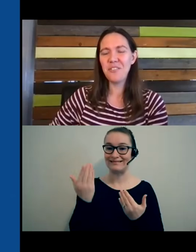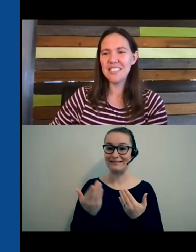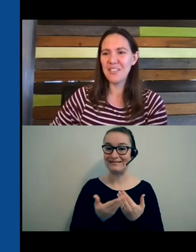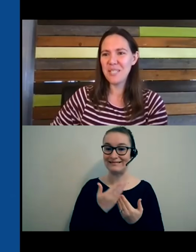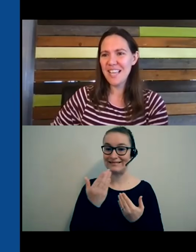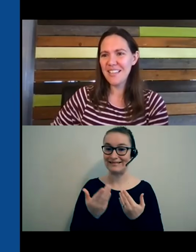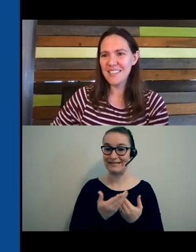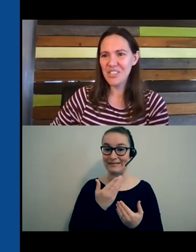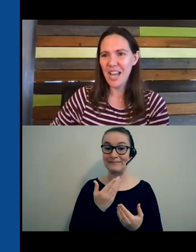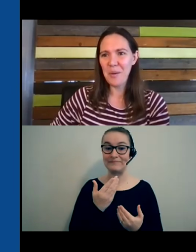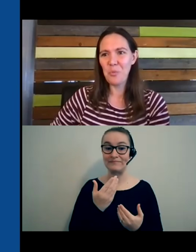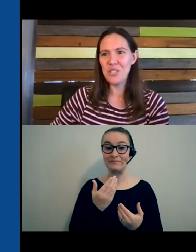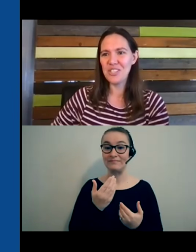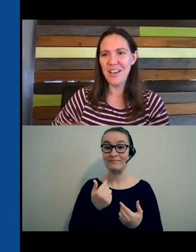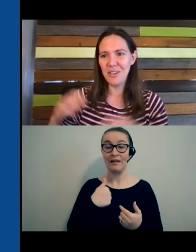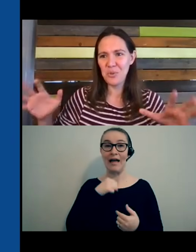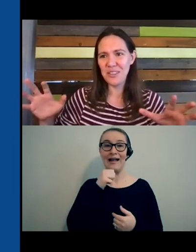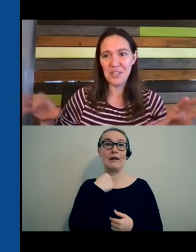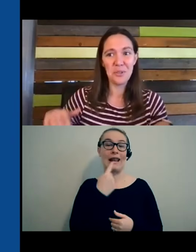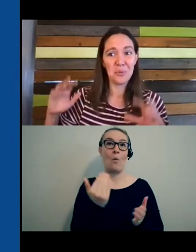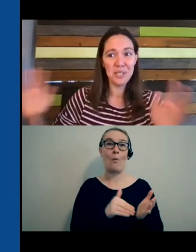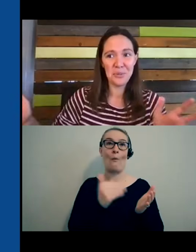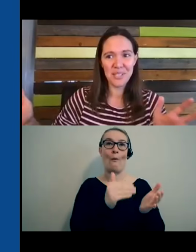instead of me saying this each time, we just have a tweet that you could re-tweet